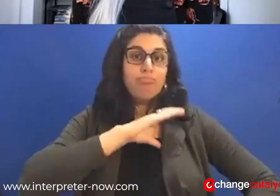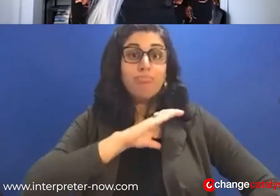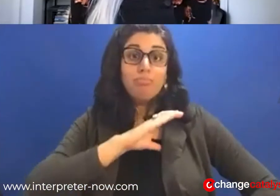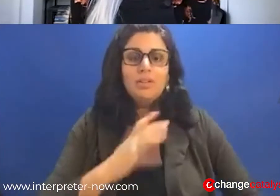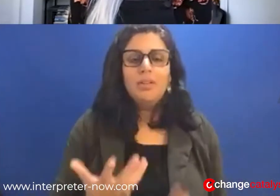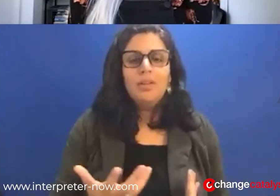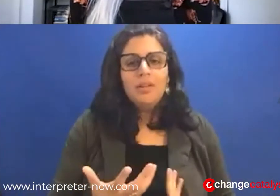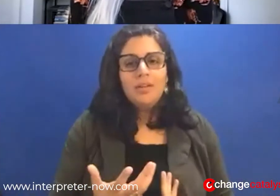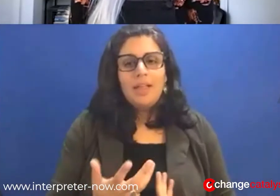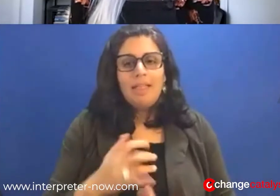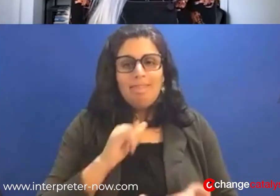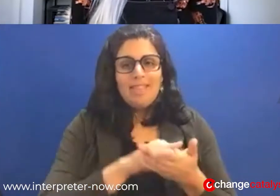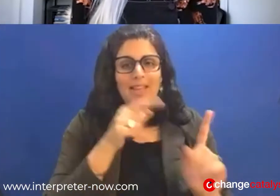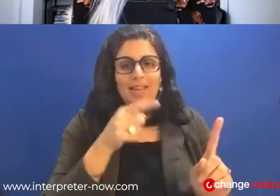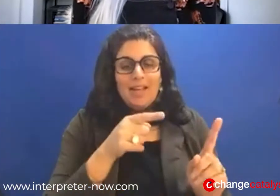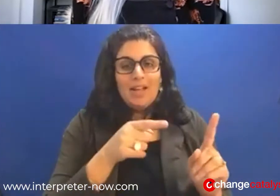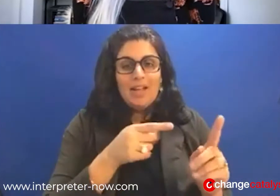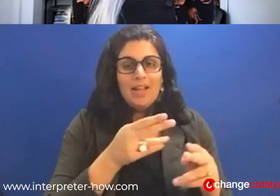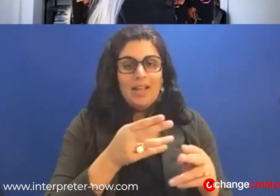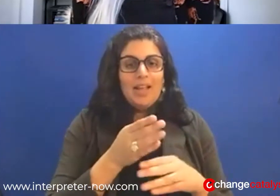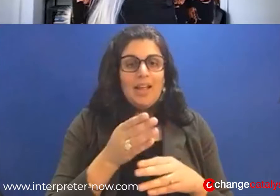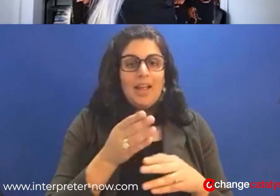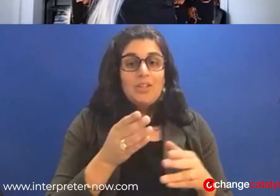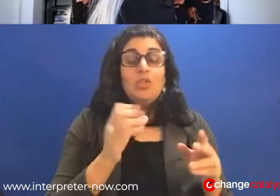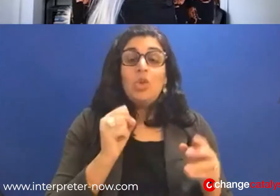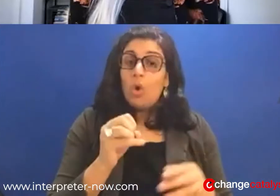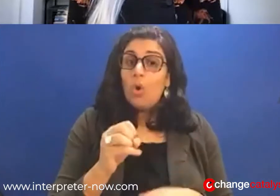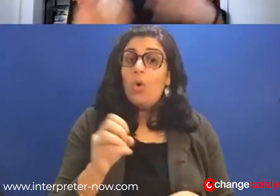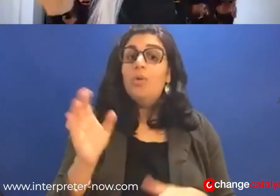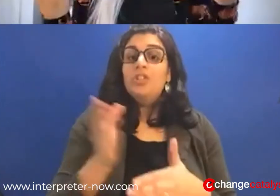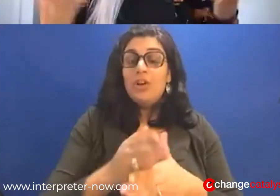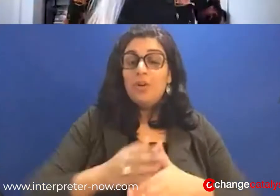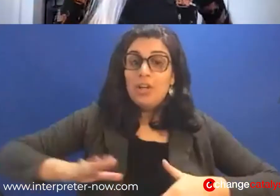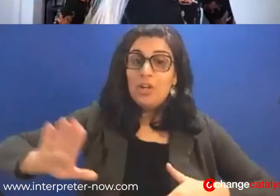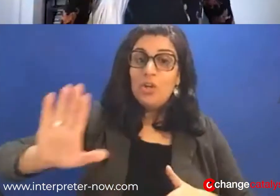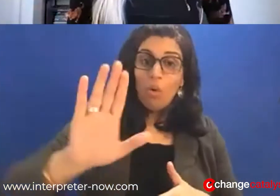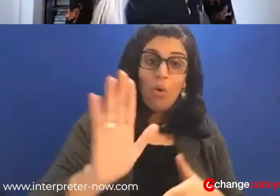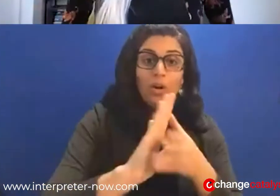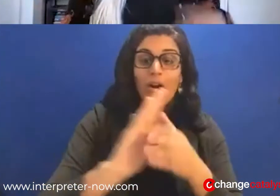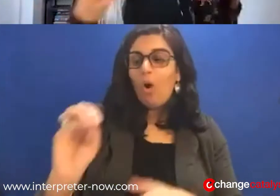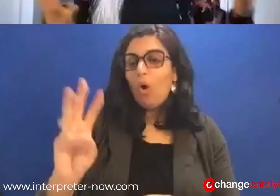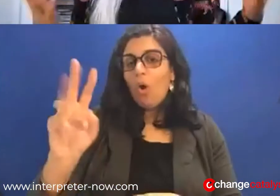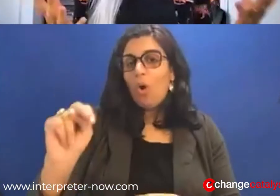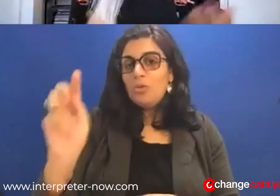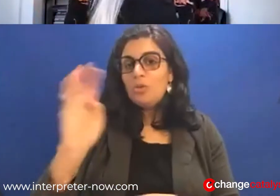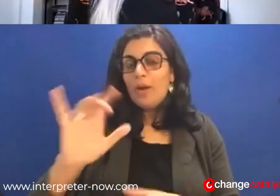We believe that by sharing your trail in connecting with others, that's winning. Right? There's no way to win at OwnTrail.